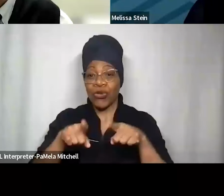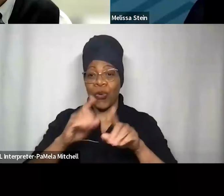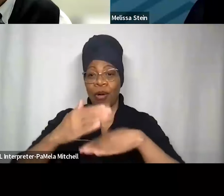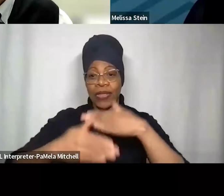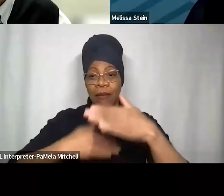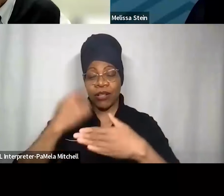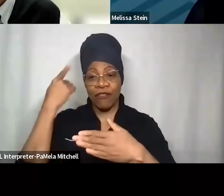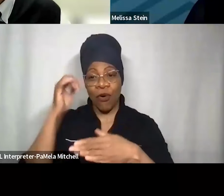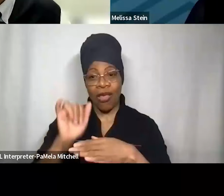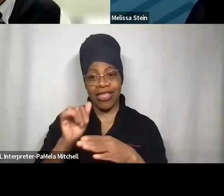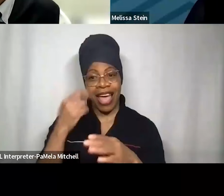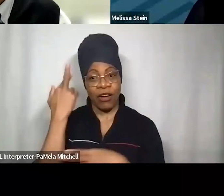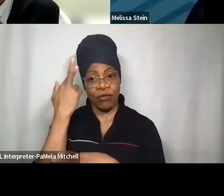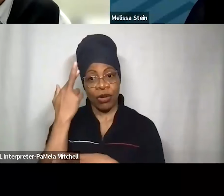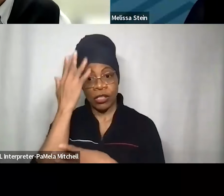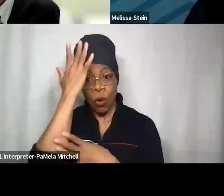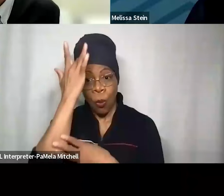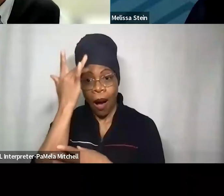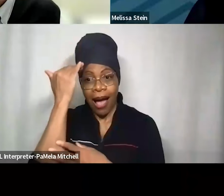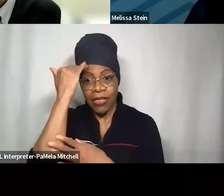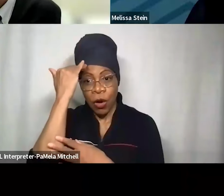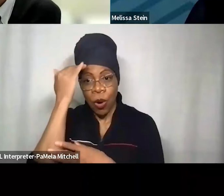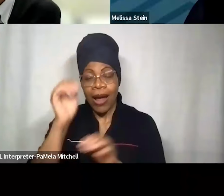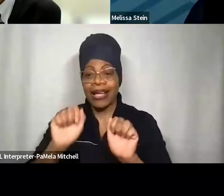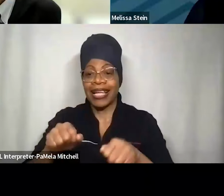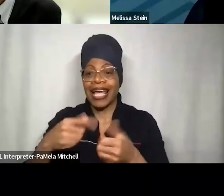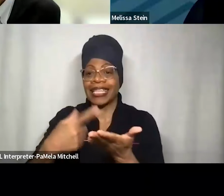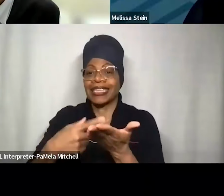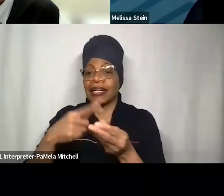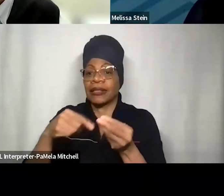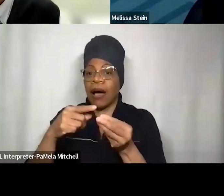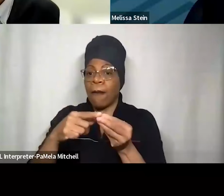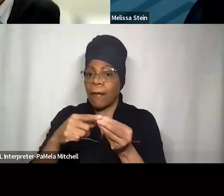because they're well aware and can talk about some of the lethal dangers of overdose.